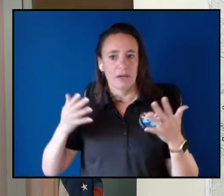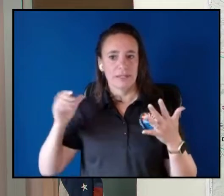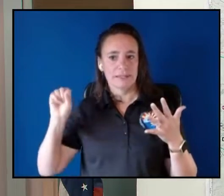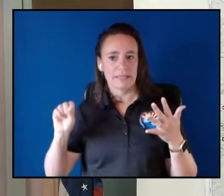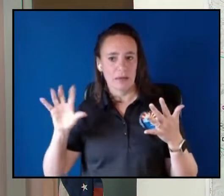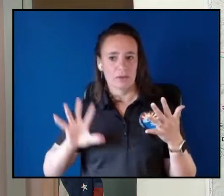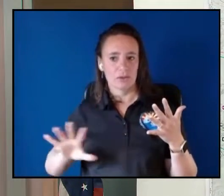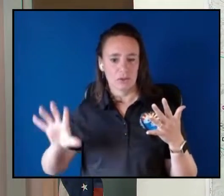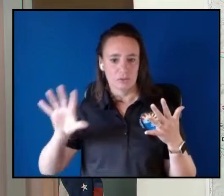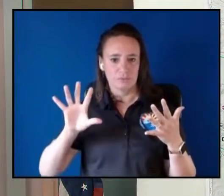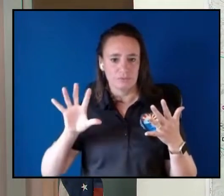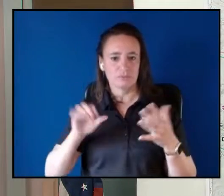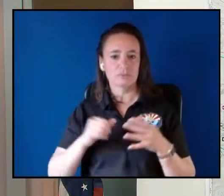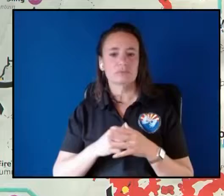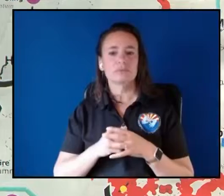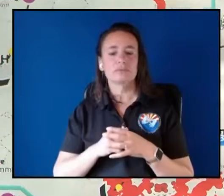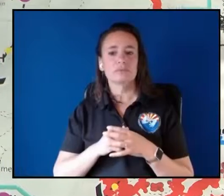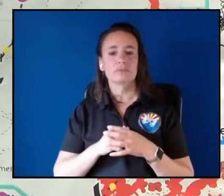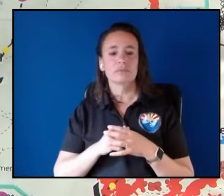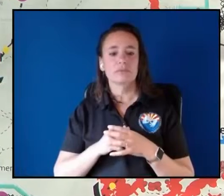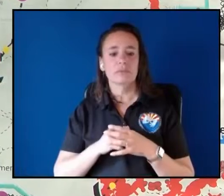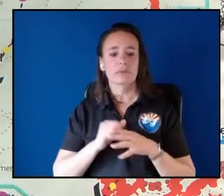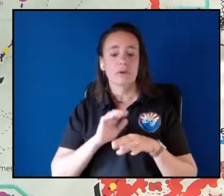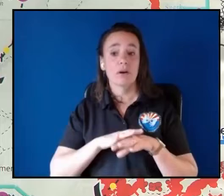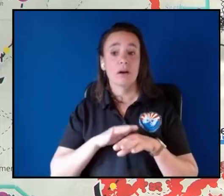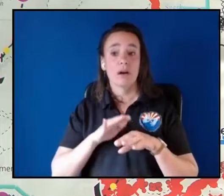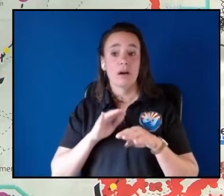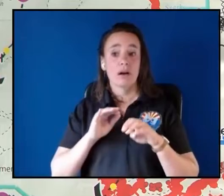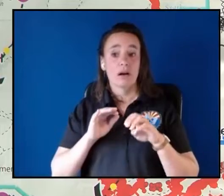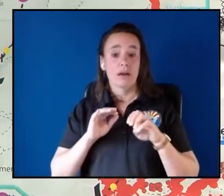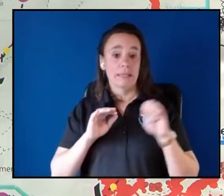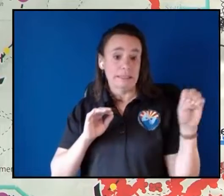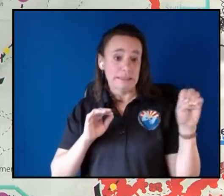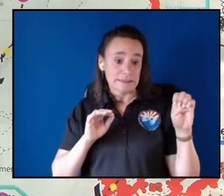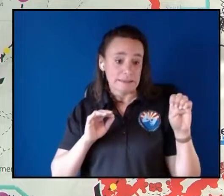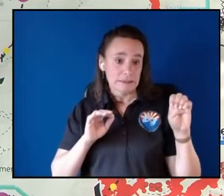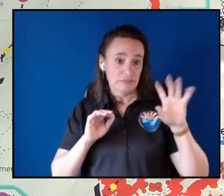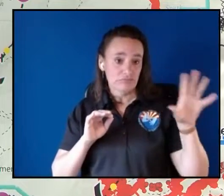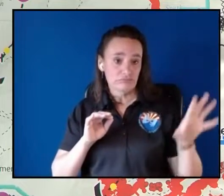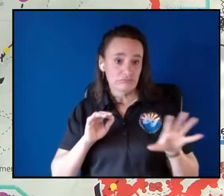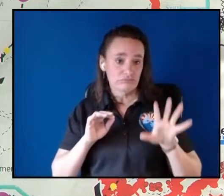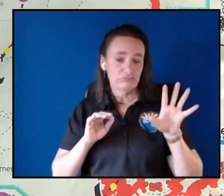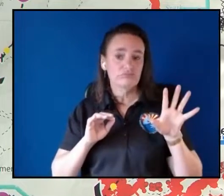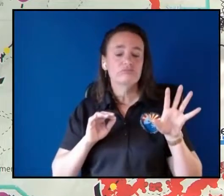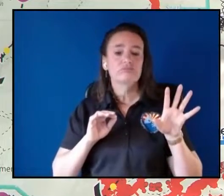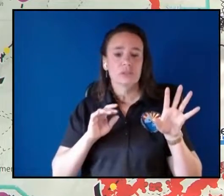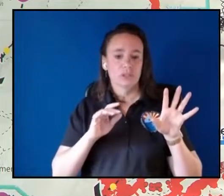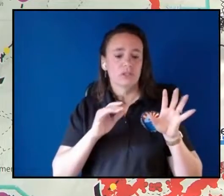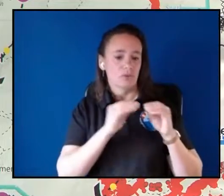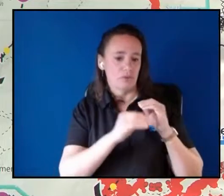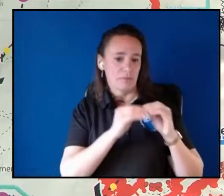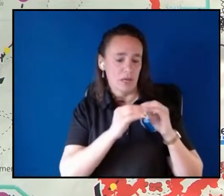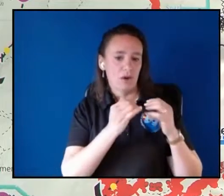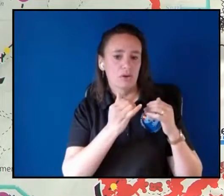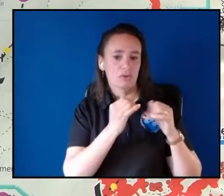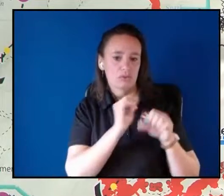side of the fire, the repair work is still continuing. Those folks are making very good progress with the repairing the